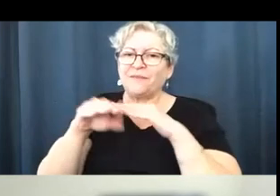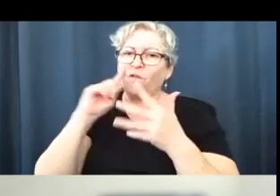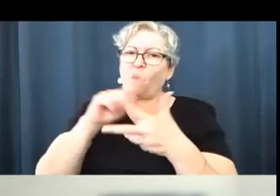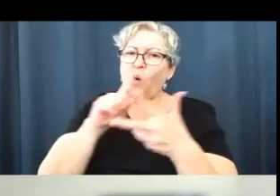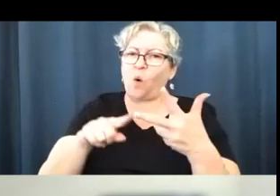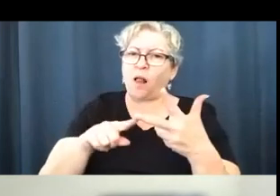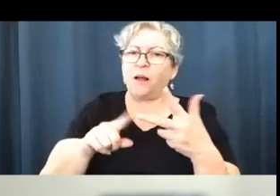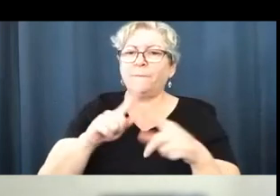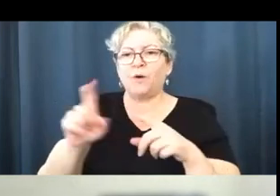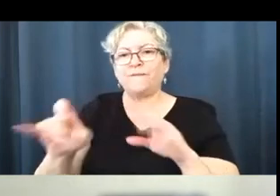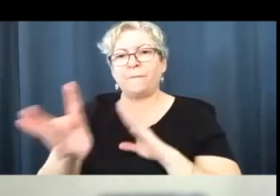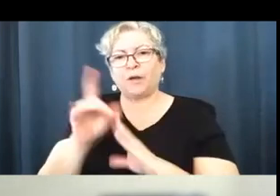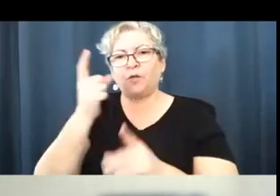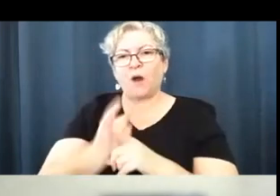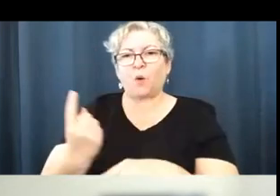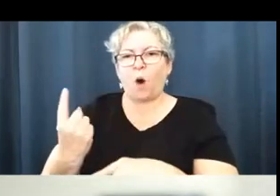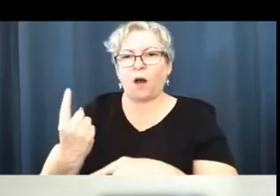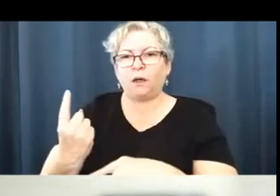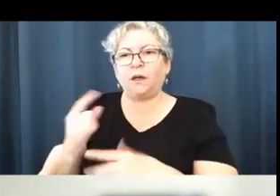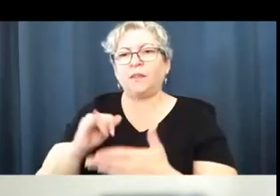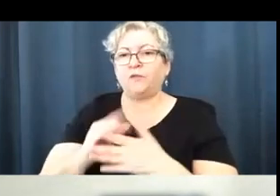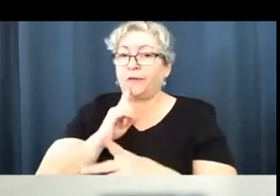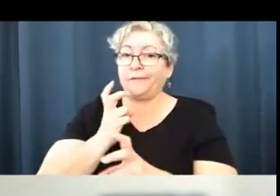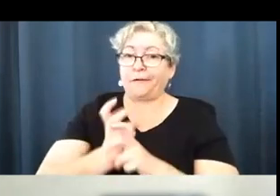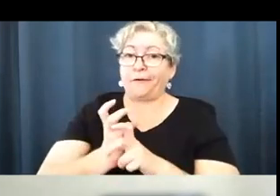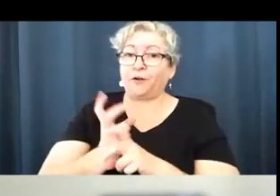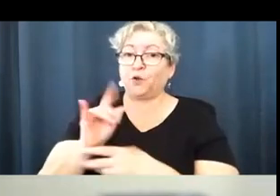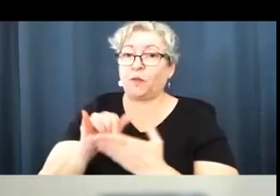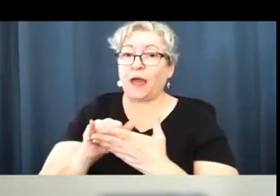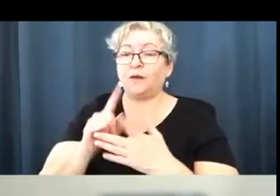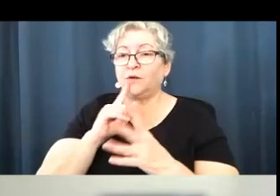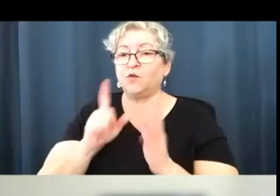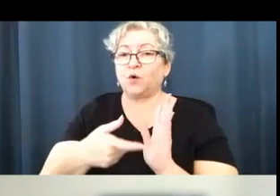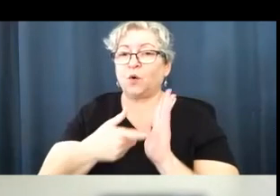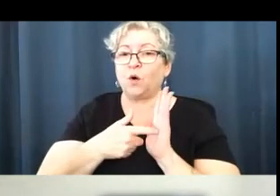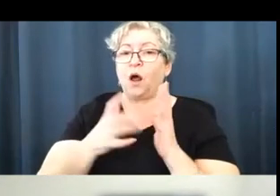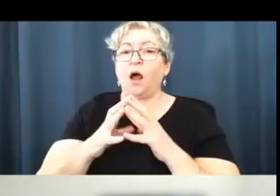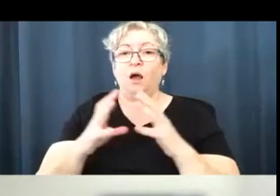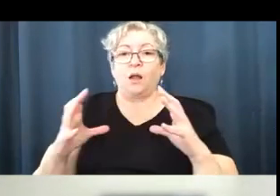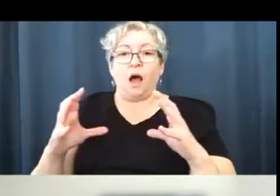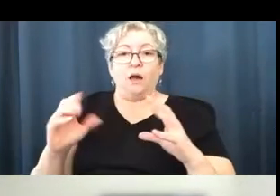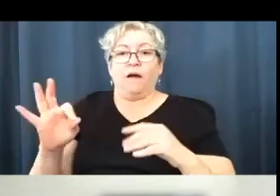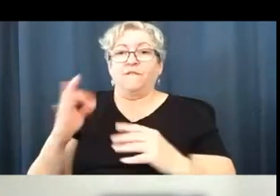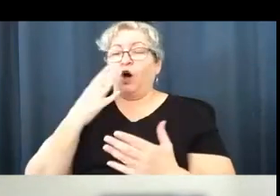but you got to pick the right one and that's hard to do. So it requires a lot of very good due diligence,